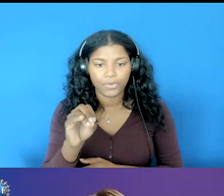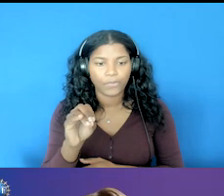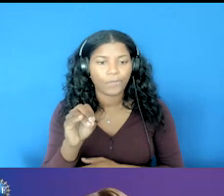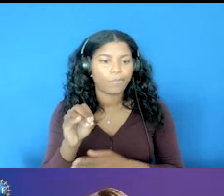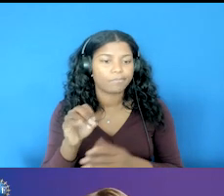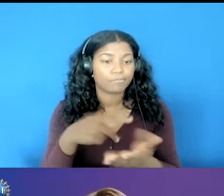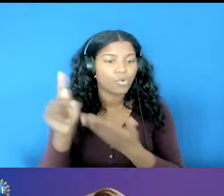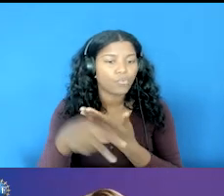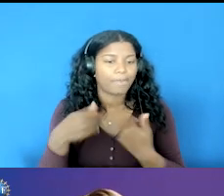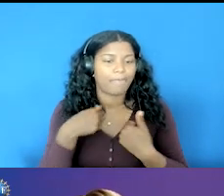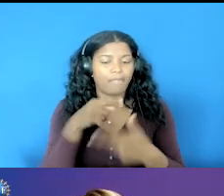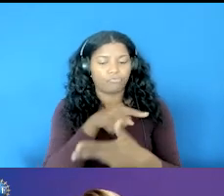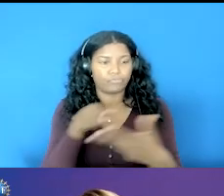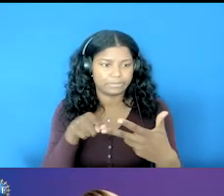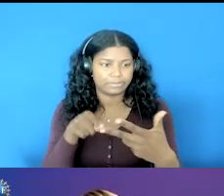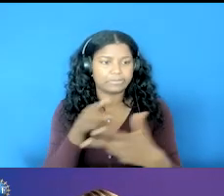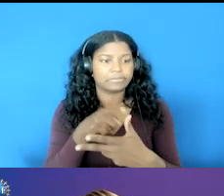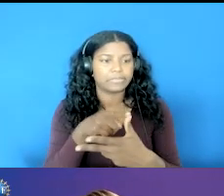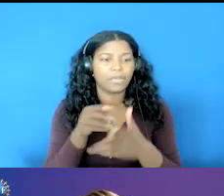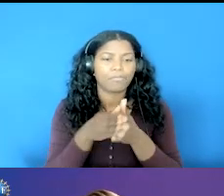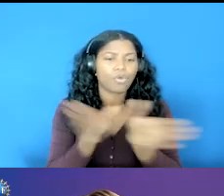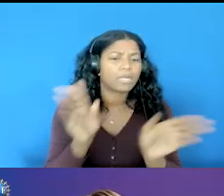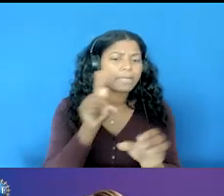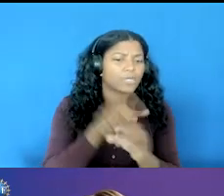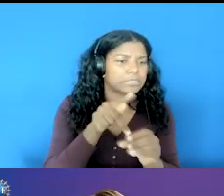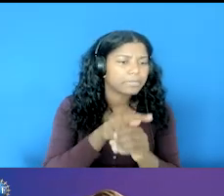One in broadening participation, one in integrative research,